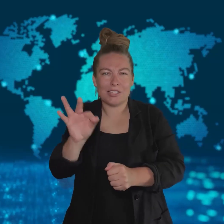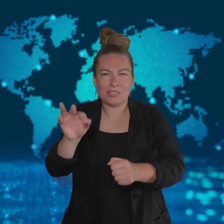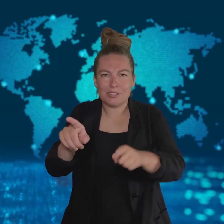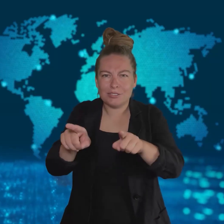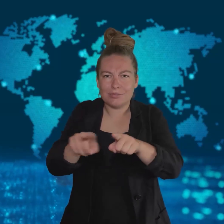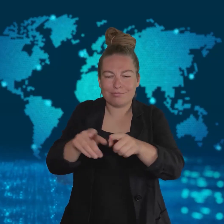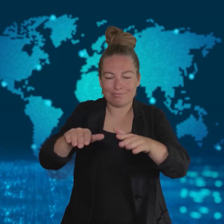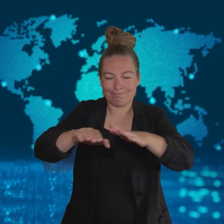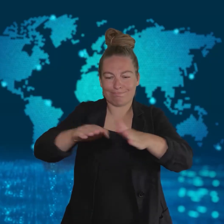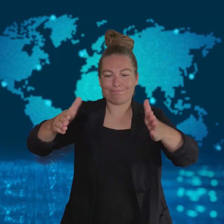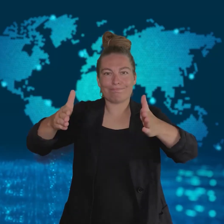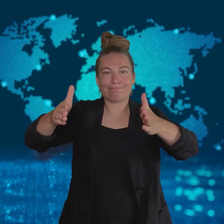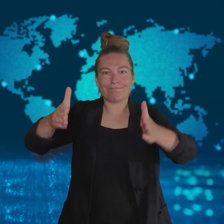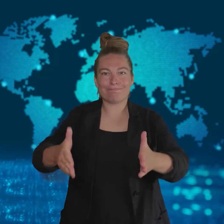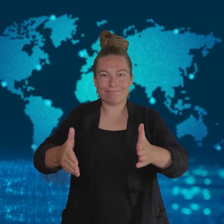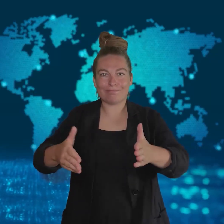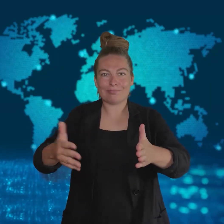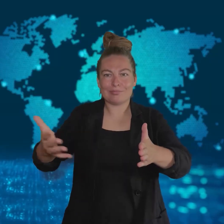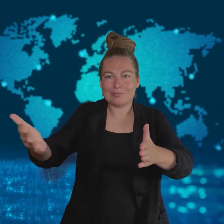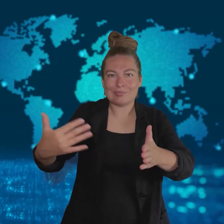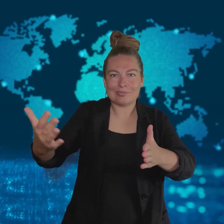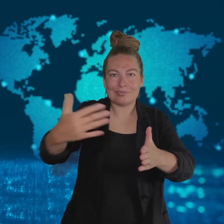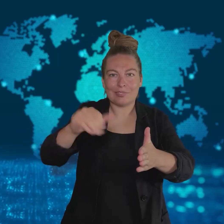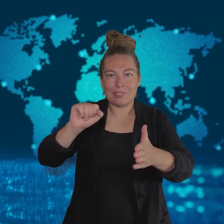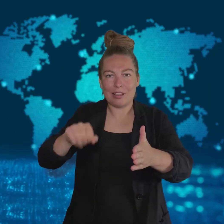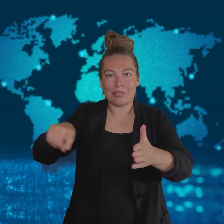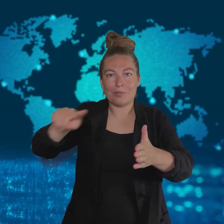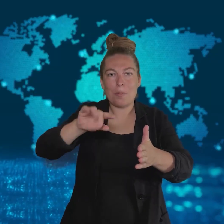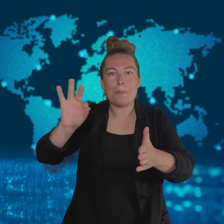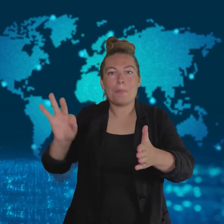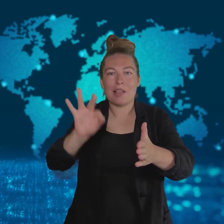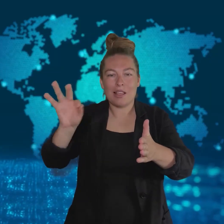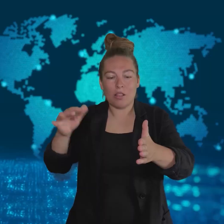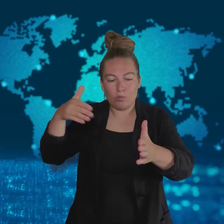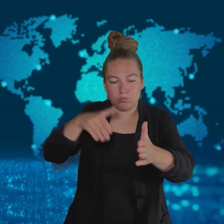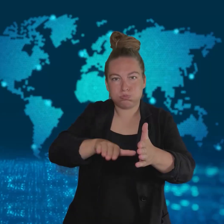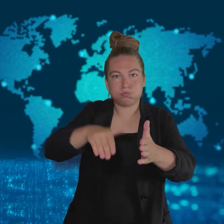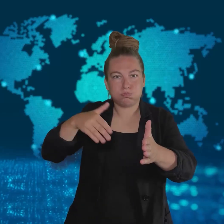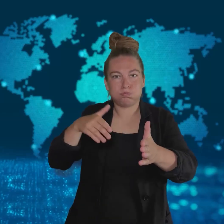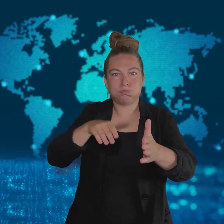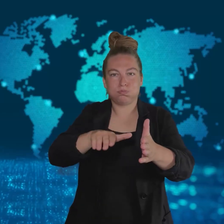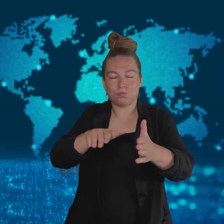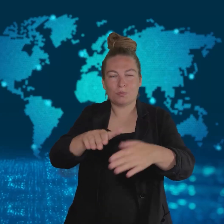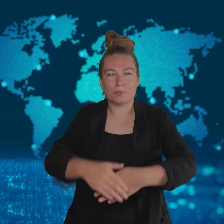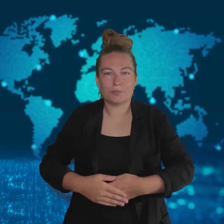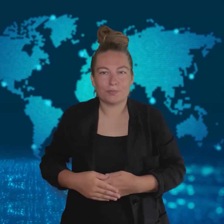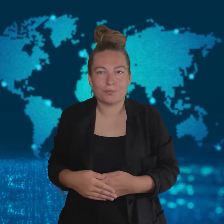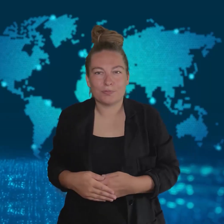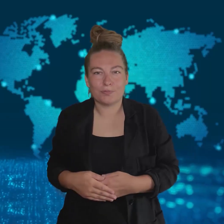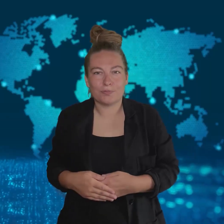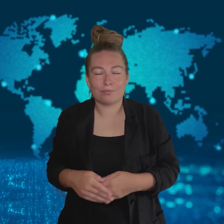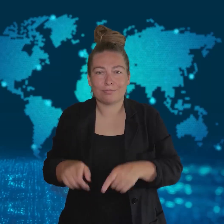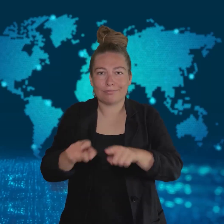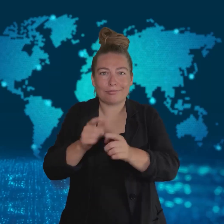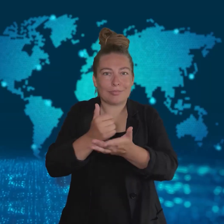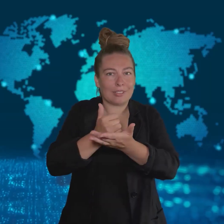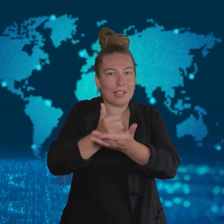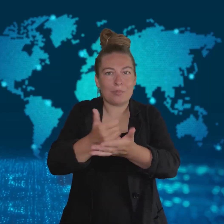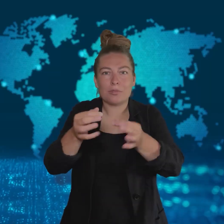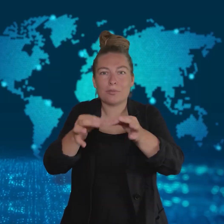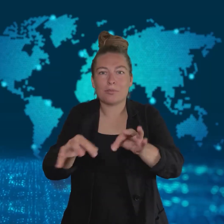This restores and resets the hives.